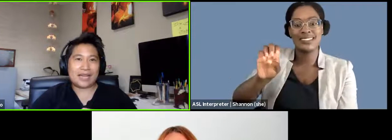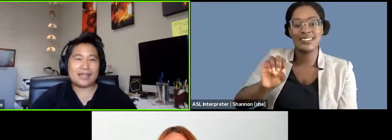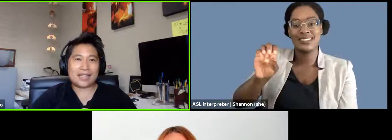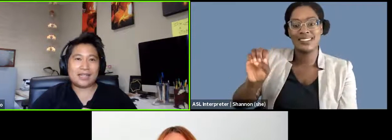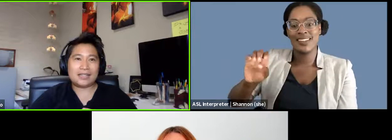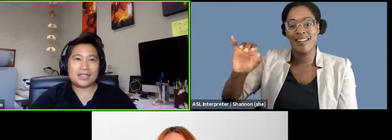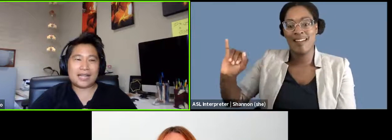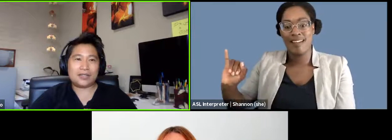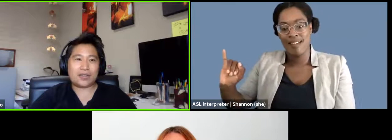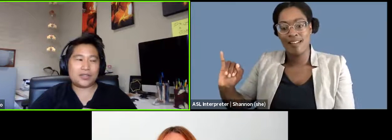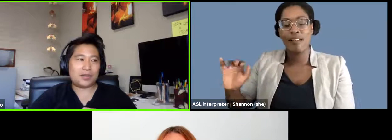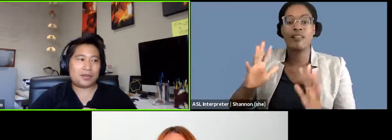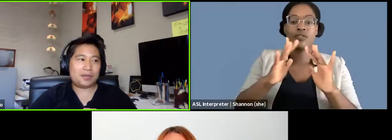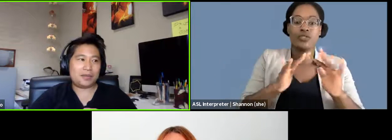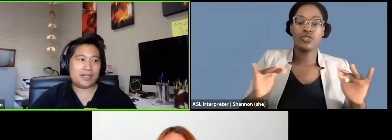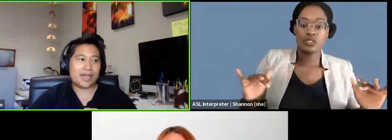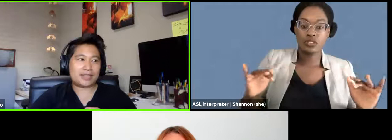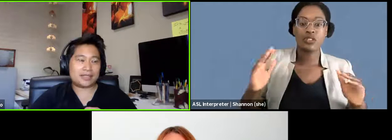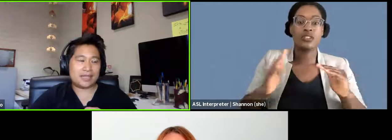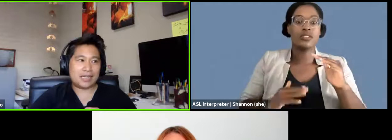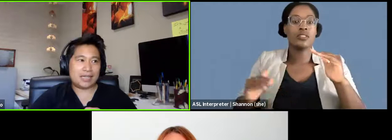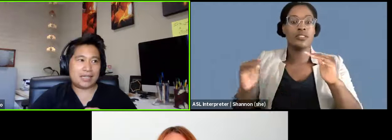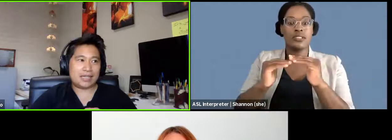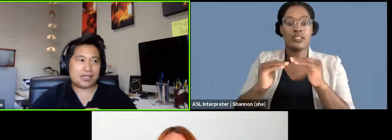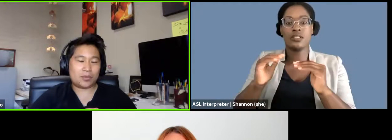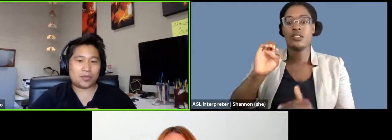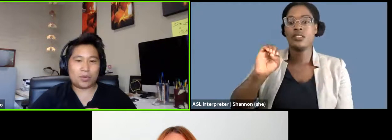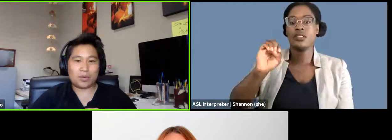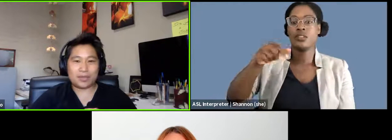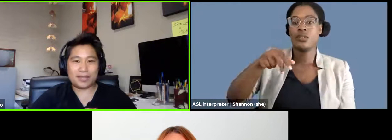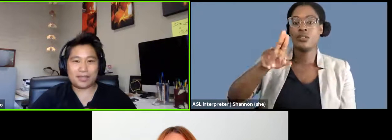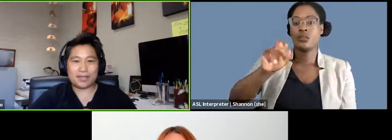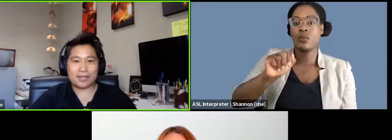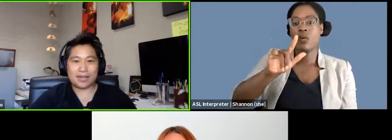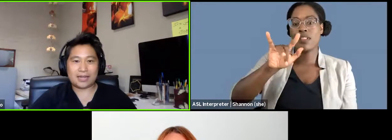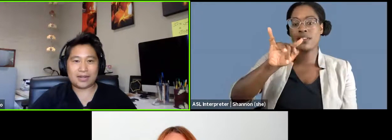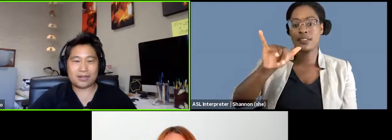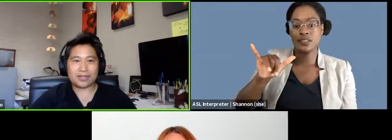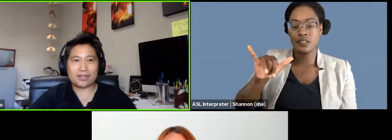And it is actually frustrating when people guess in terms of what we might need. Now there is the